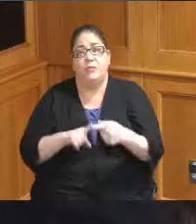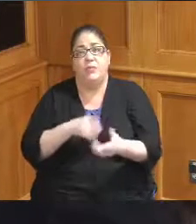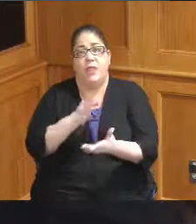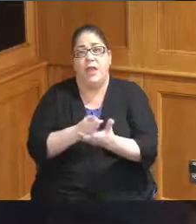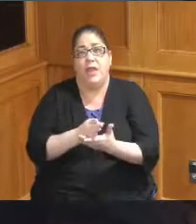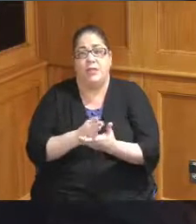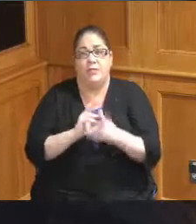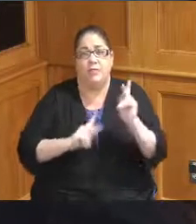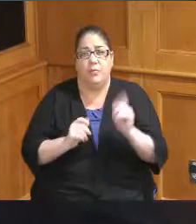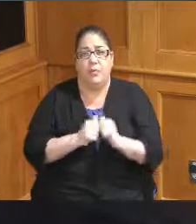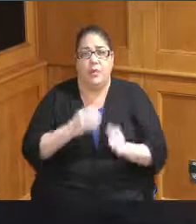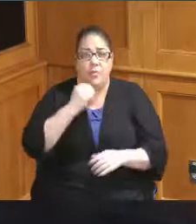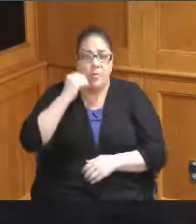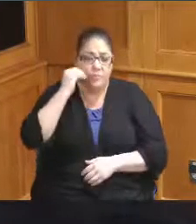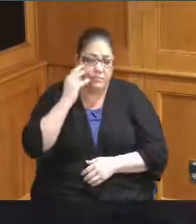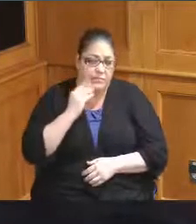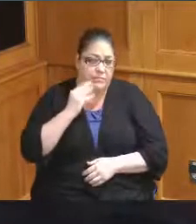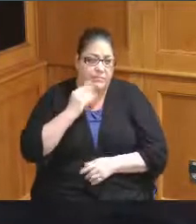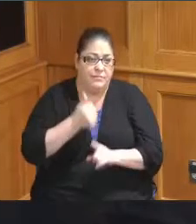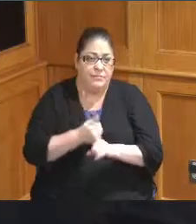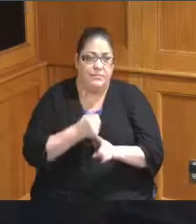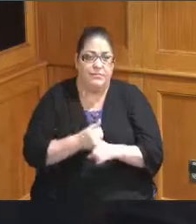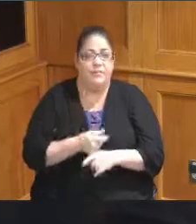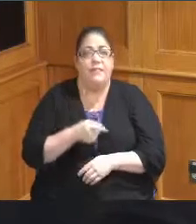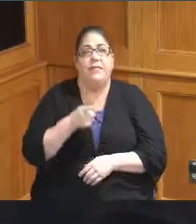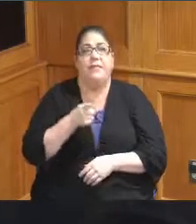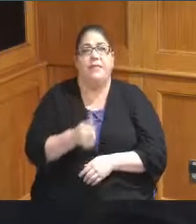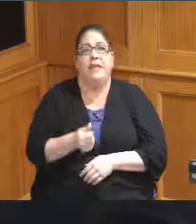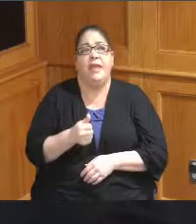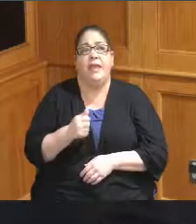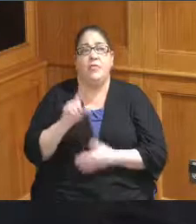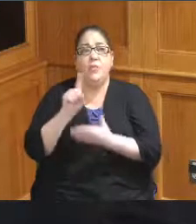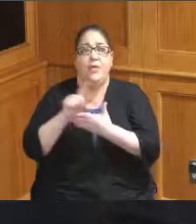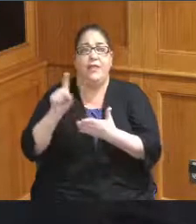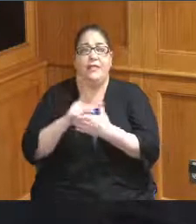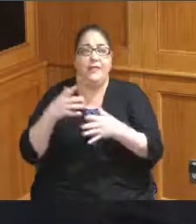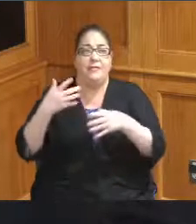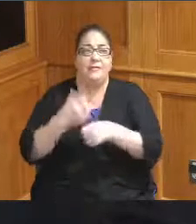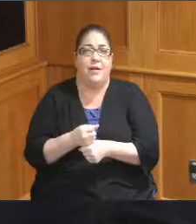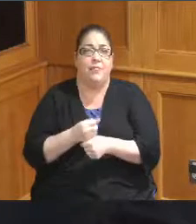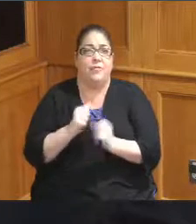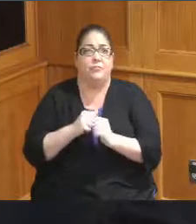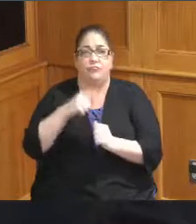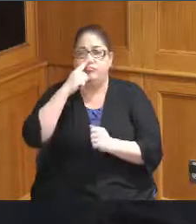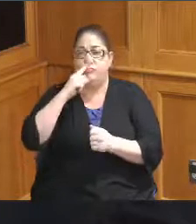I would ask as you did in your weekly summary with me if you could list the partners on there